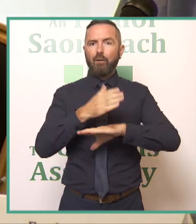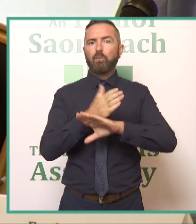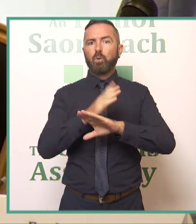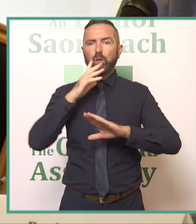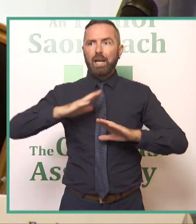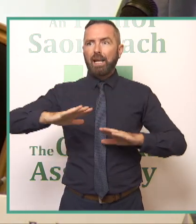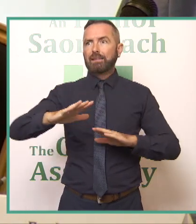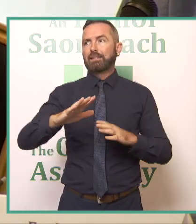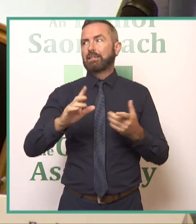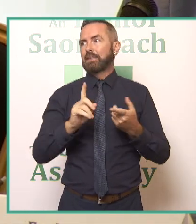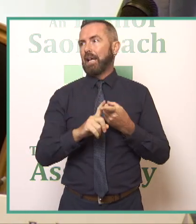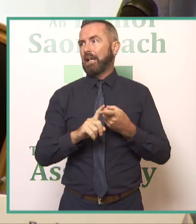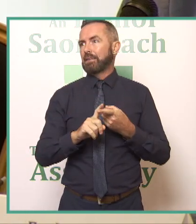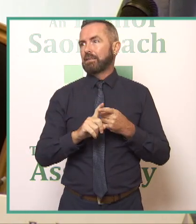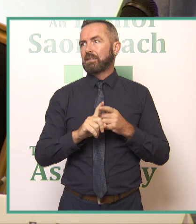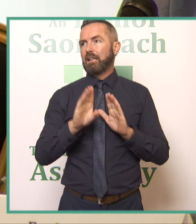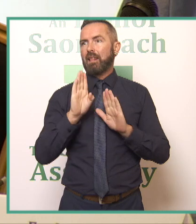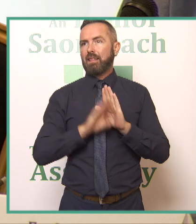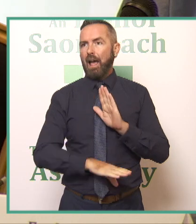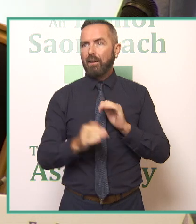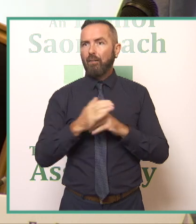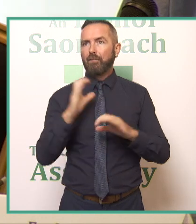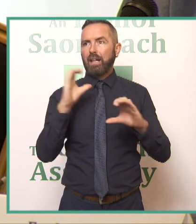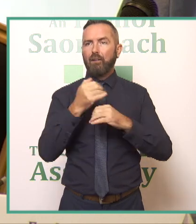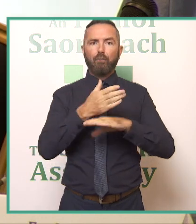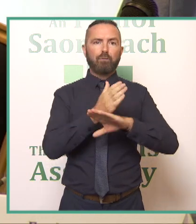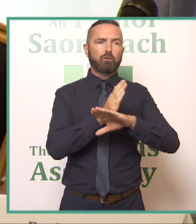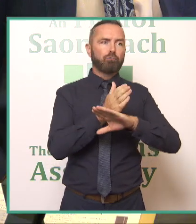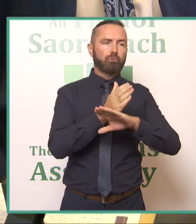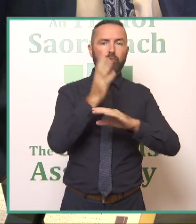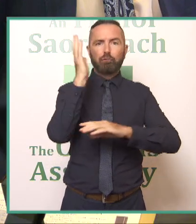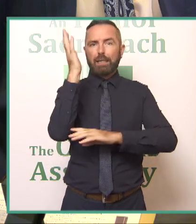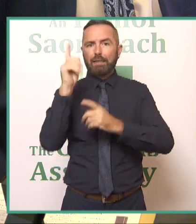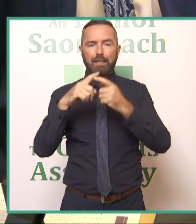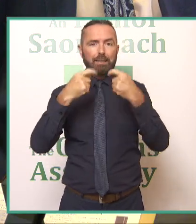and you know the lack of care of trees in town so I'm in an urban setting so a lot of it was